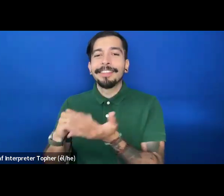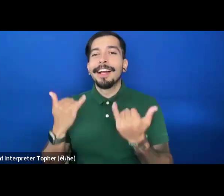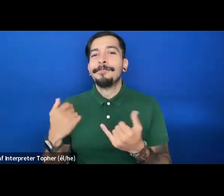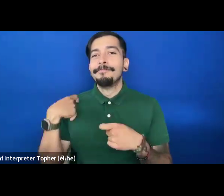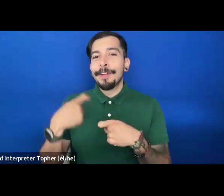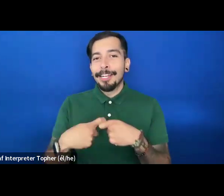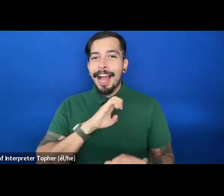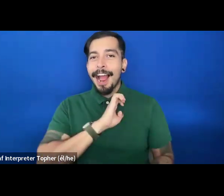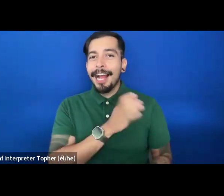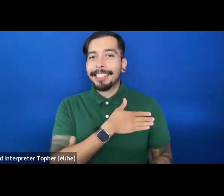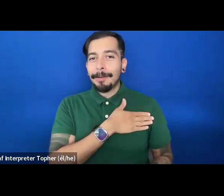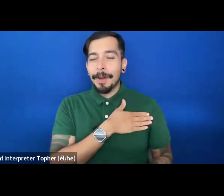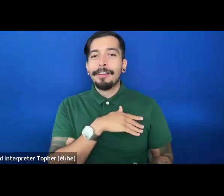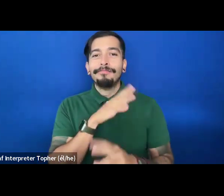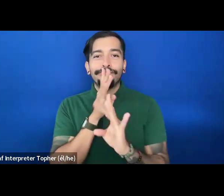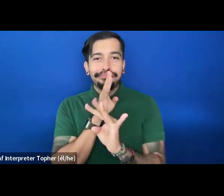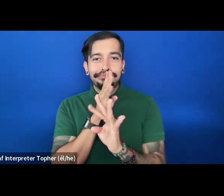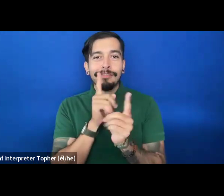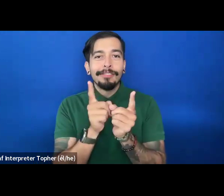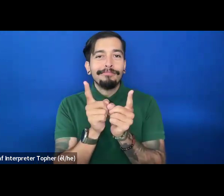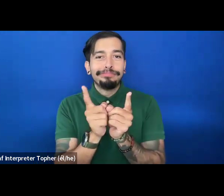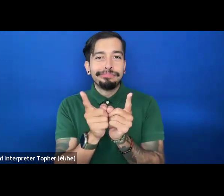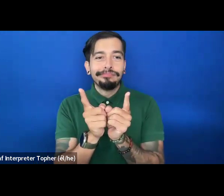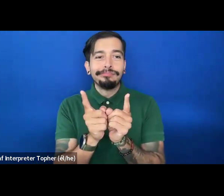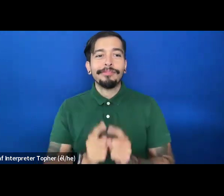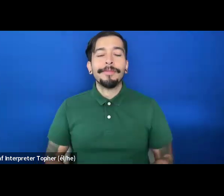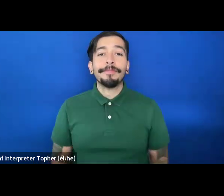If you'd like more personalized captions from StreamText,